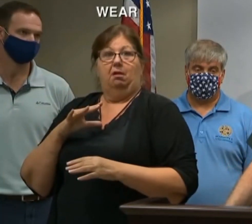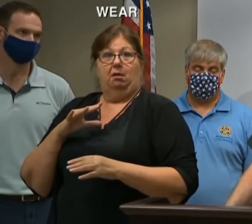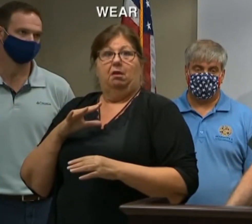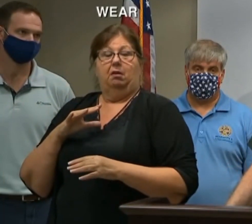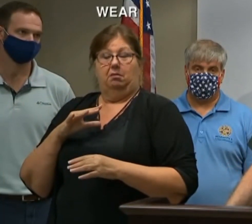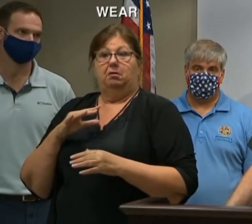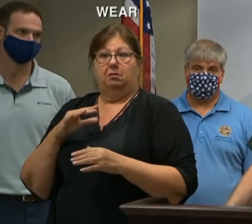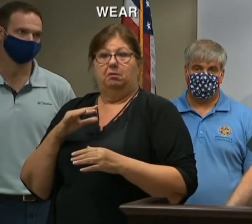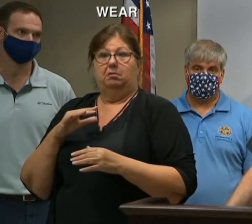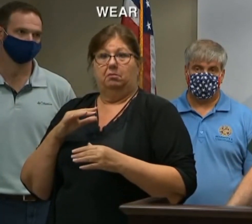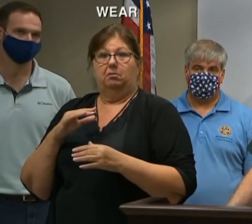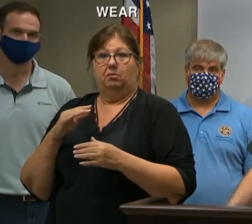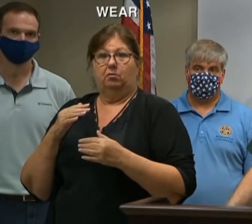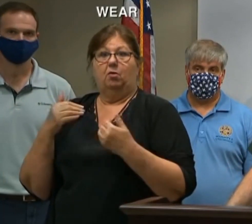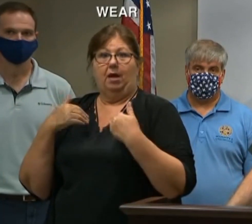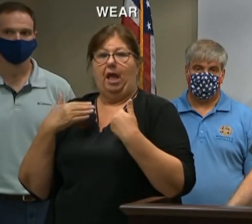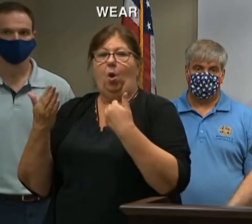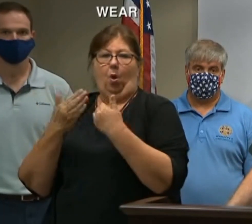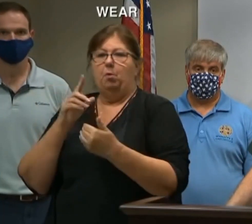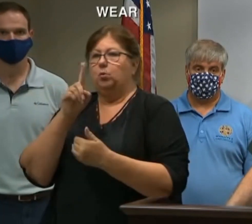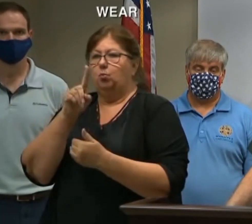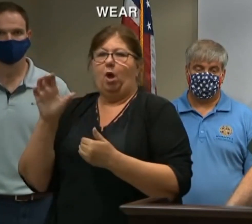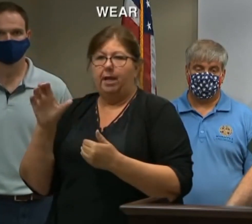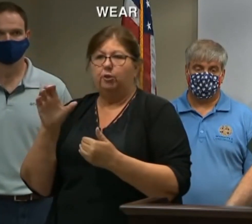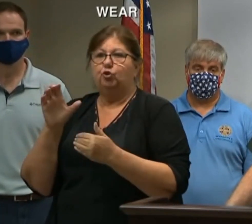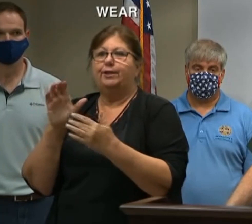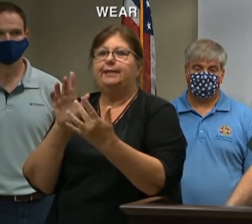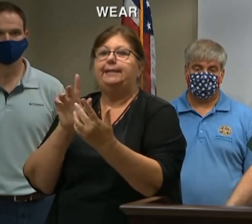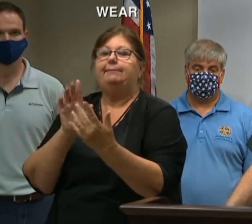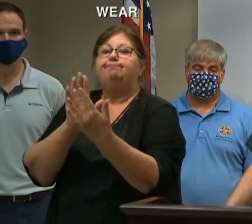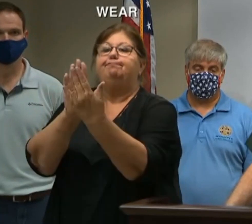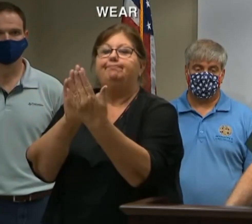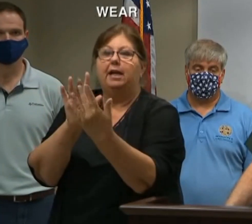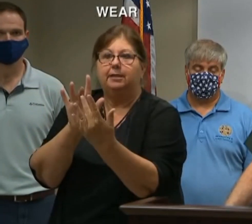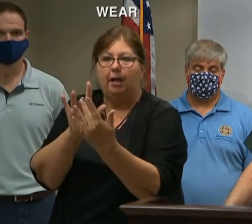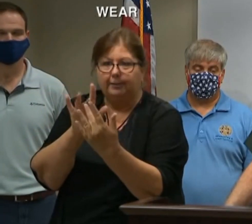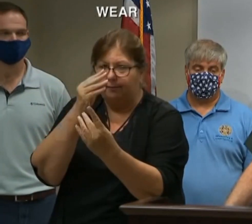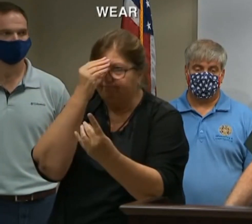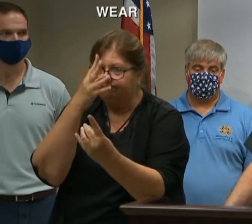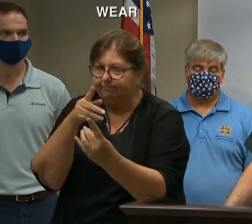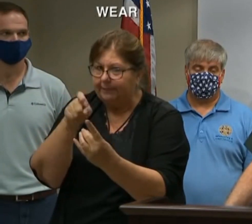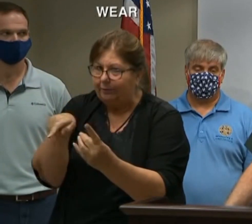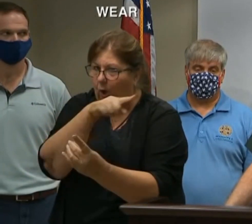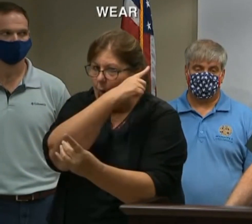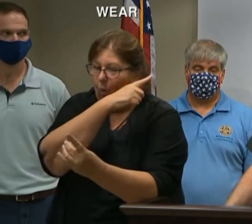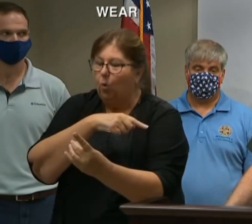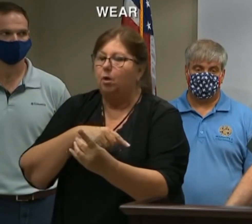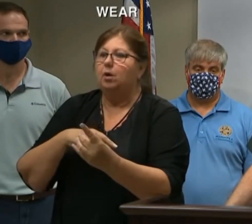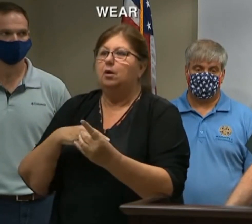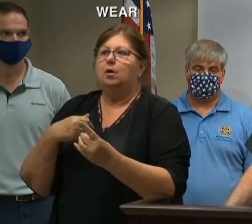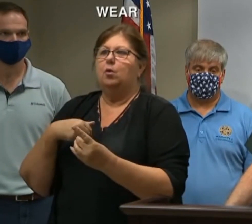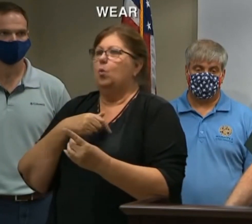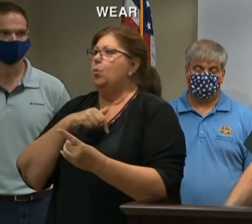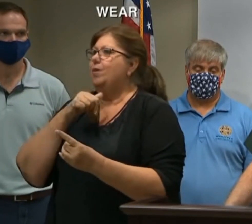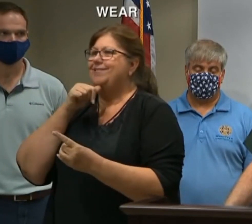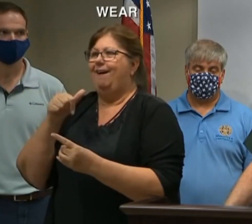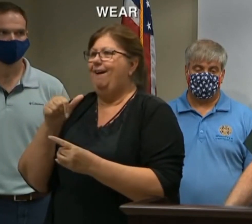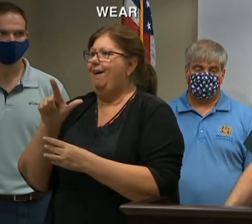100 contacts for people out and about that should not have been out and about and again i want to emphasize to the county we're not on a lockdown